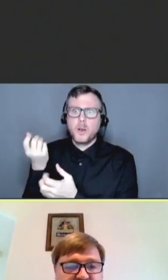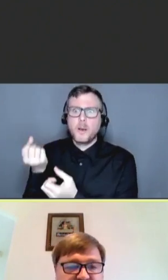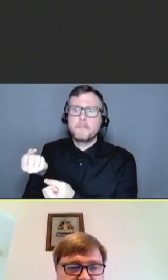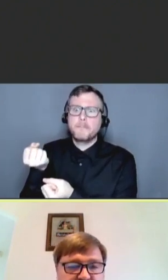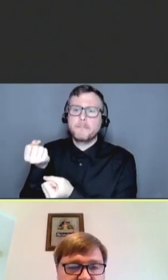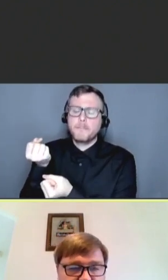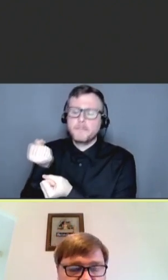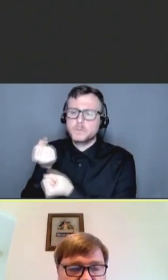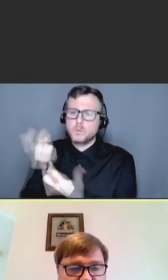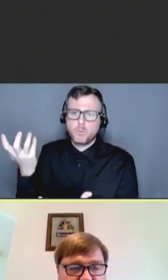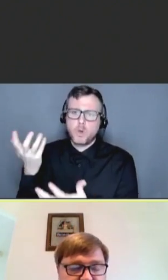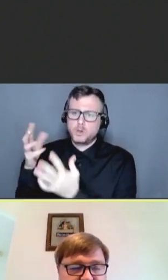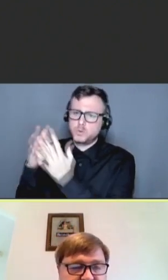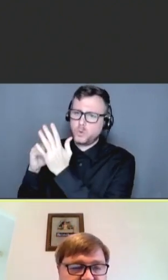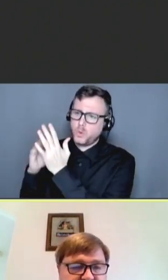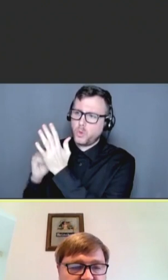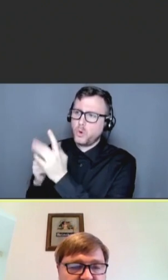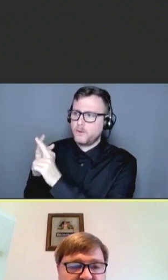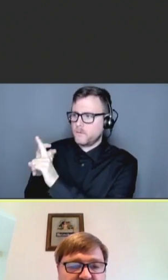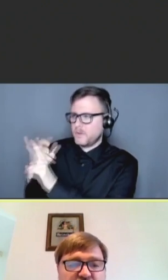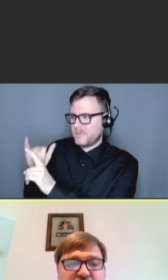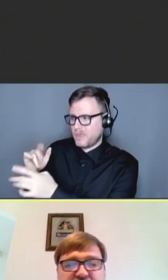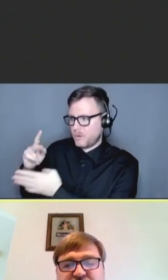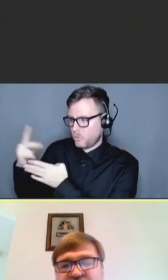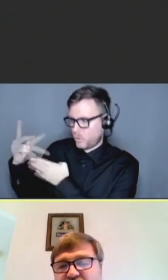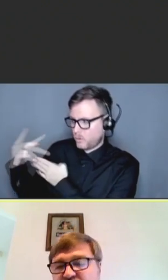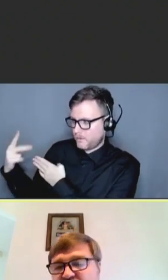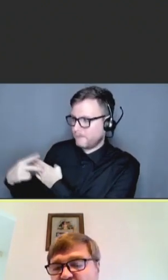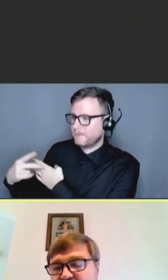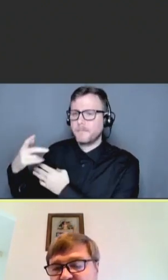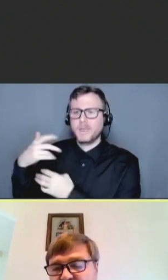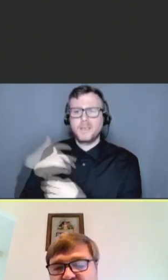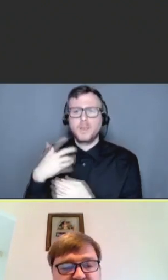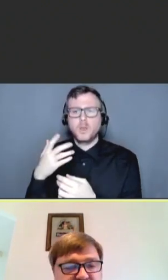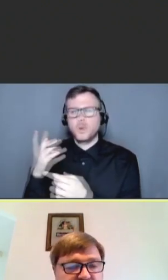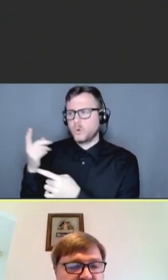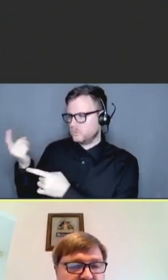both of those programs, and so what parts of those should we include in this report.